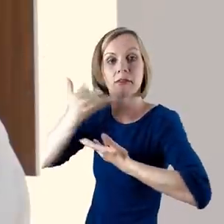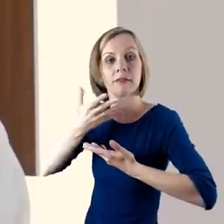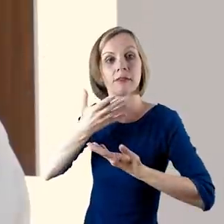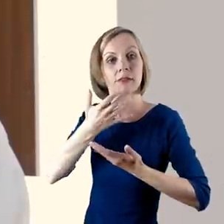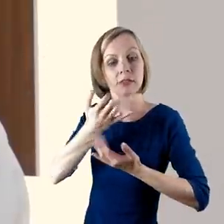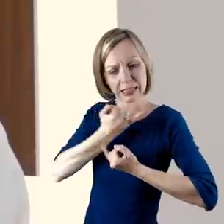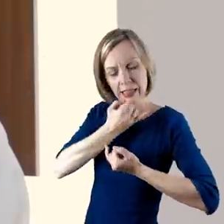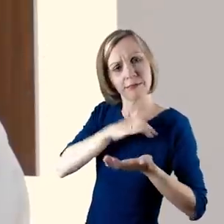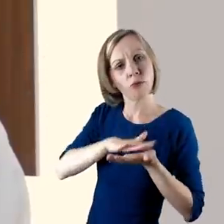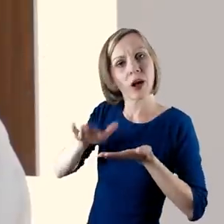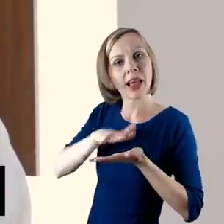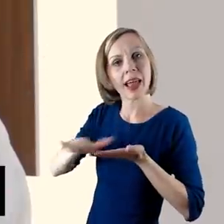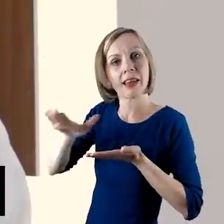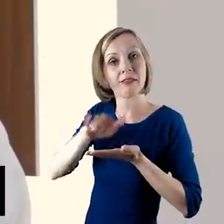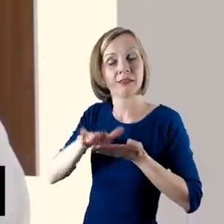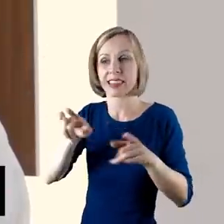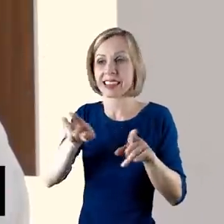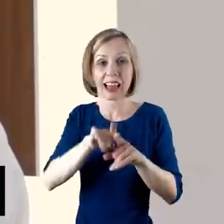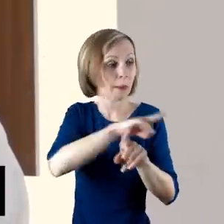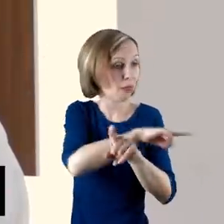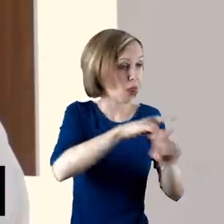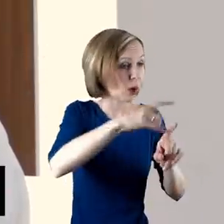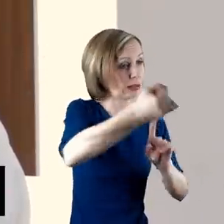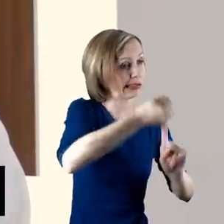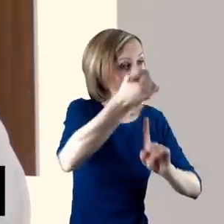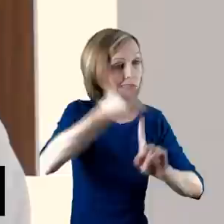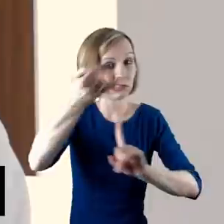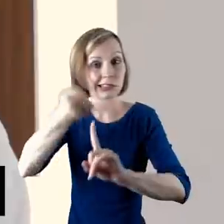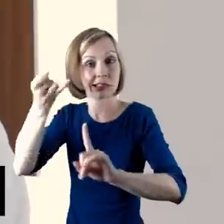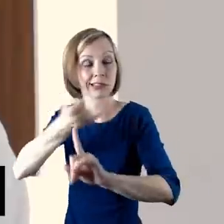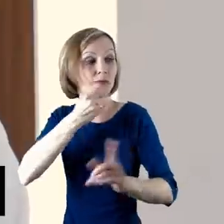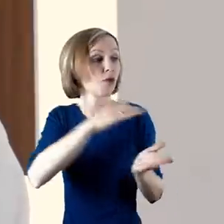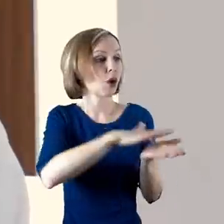Forgive us our sins as we forgive those who sin against us.